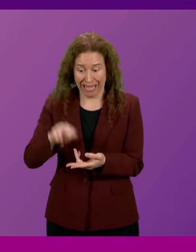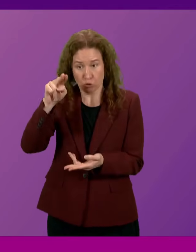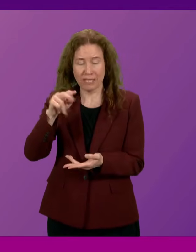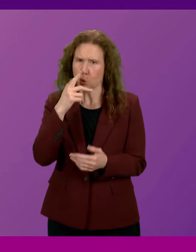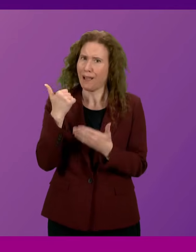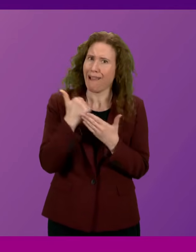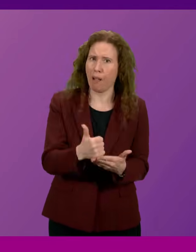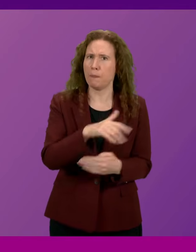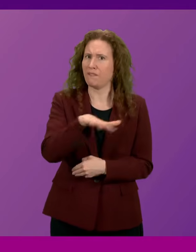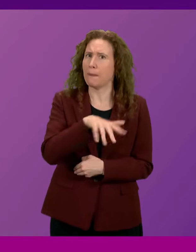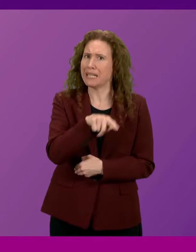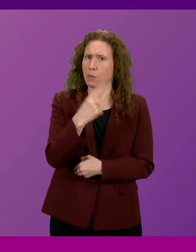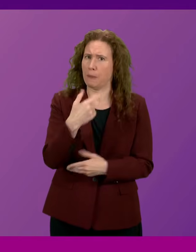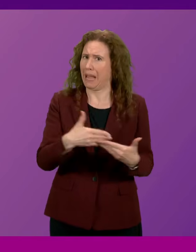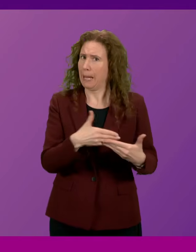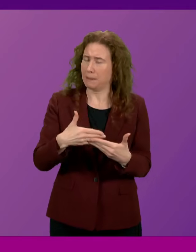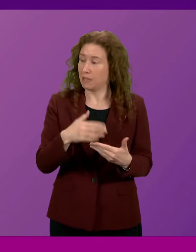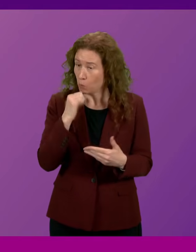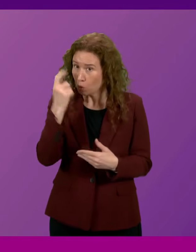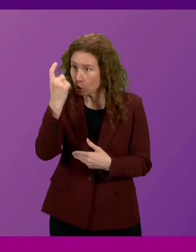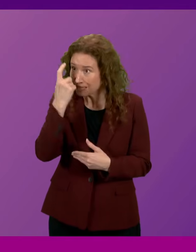whether the Scottish Government will consider increasing these payments.